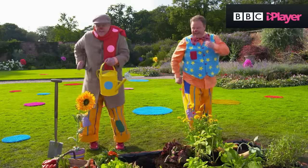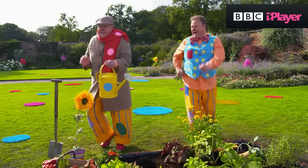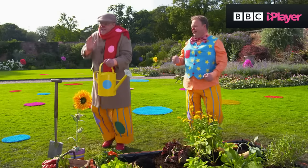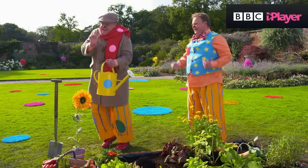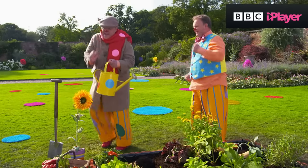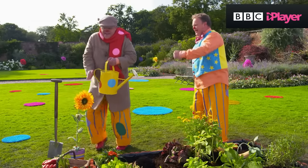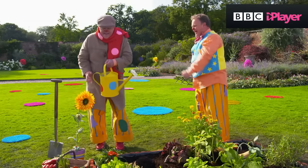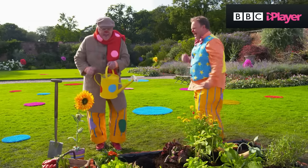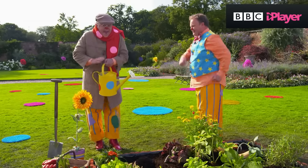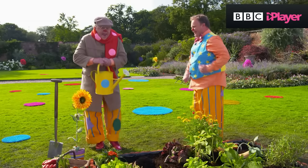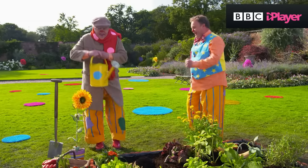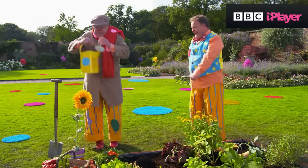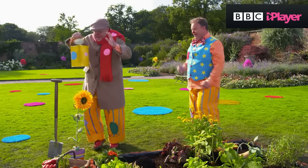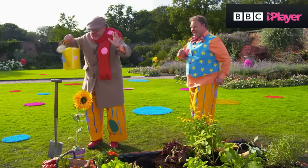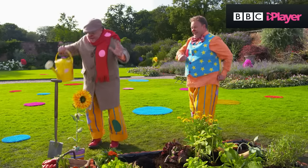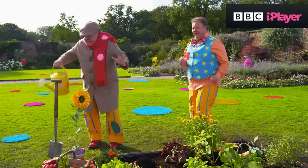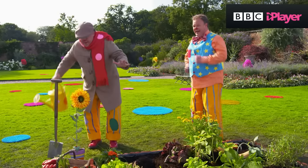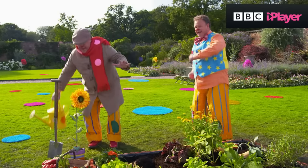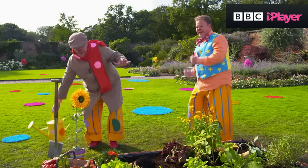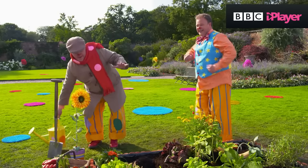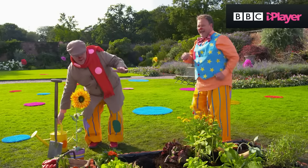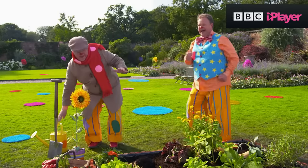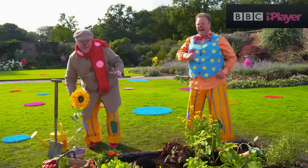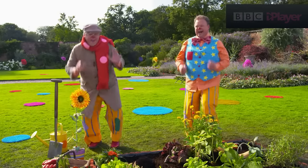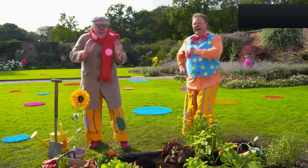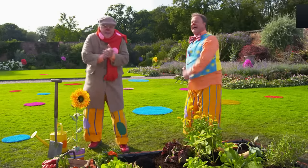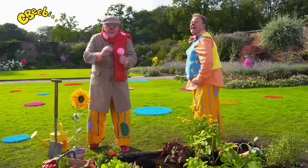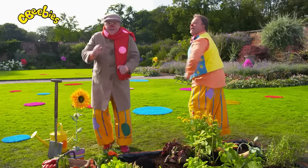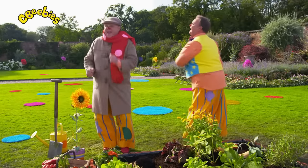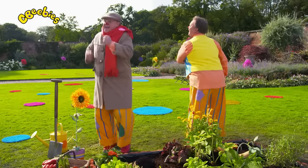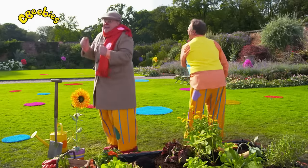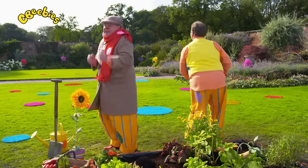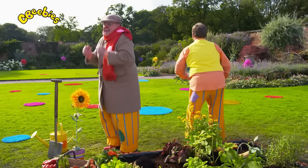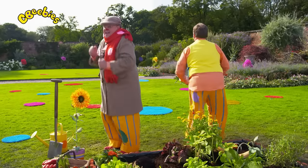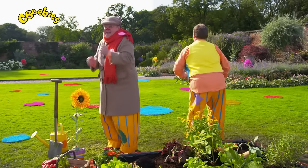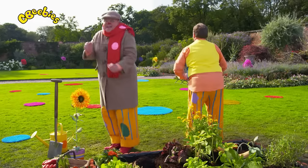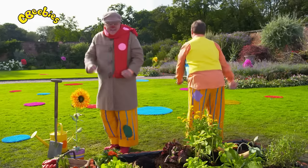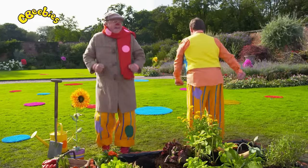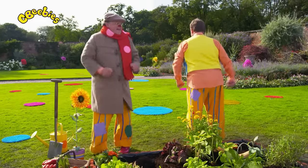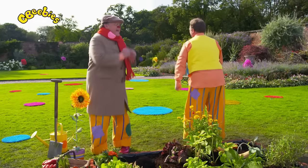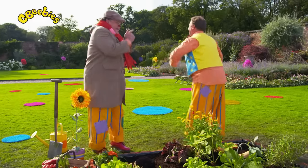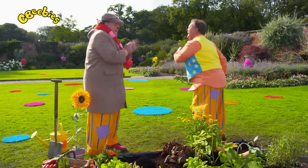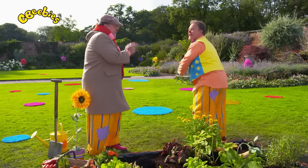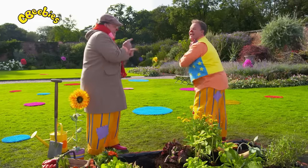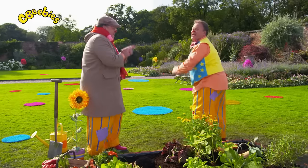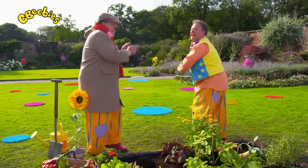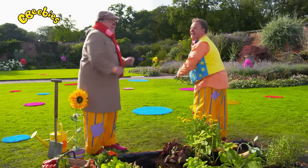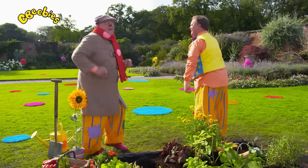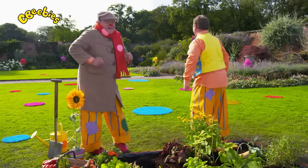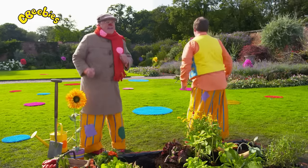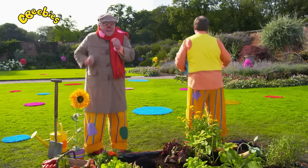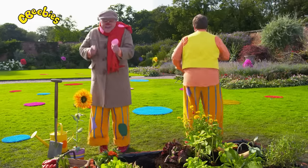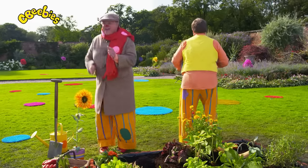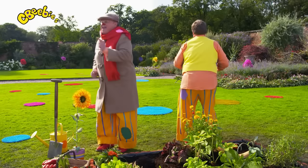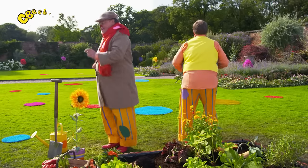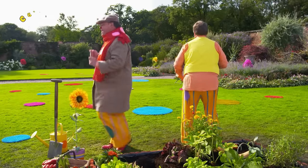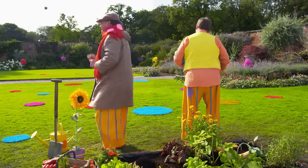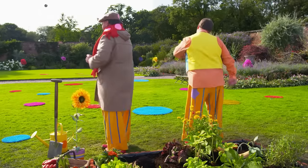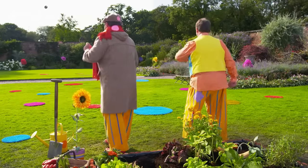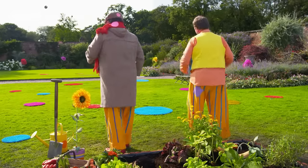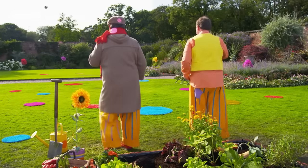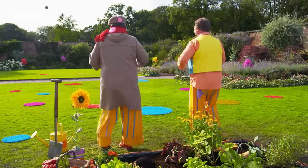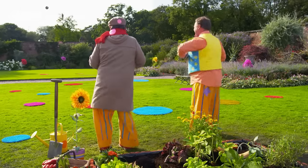come on grandad let's see you wiggle